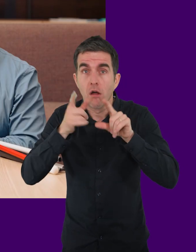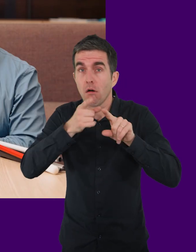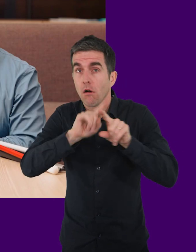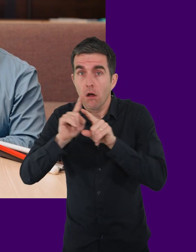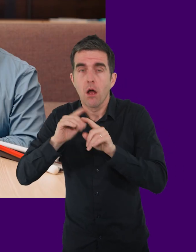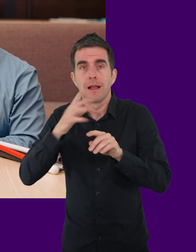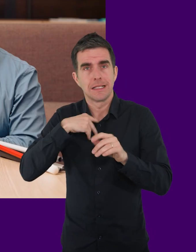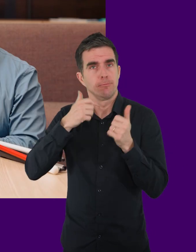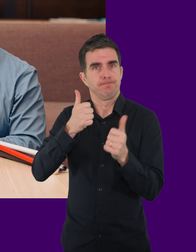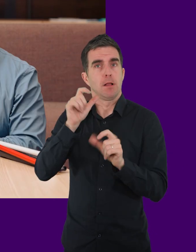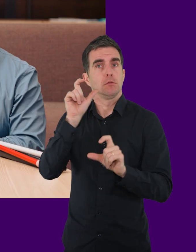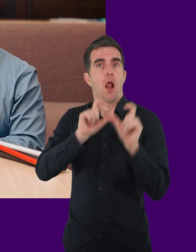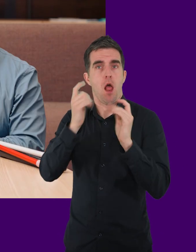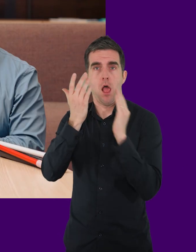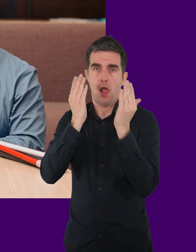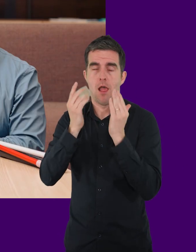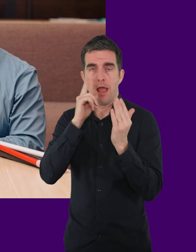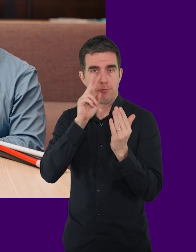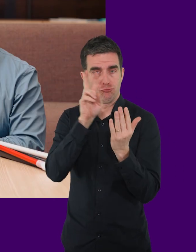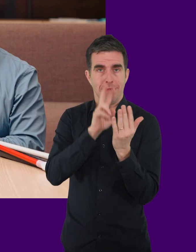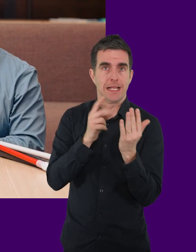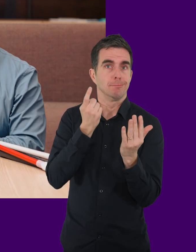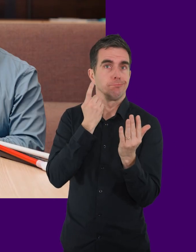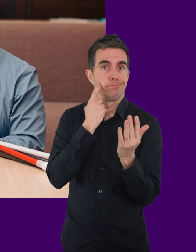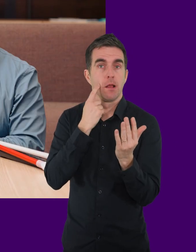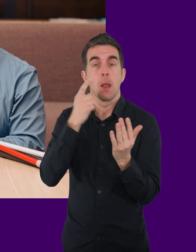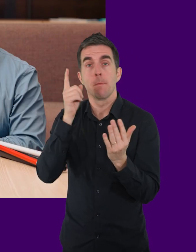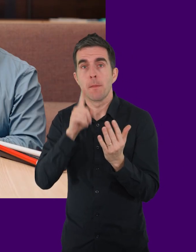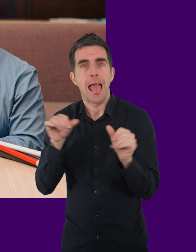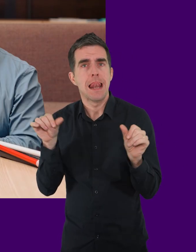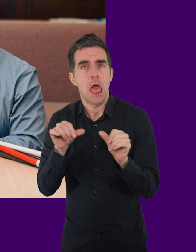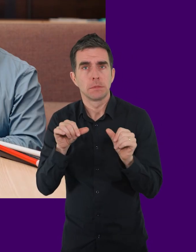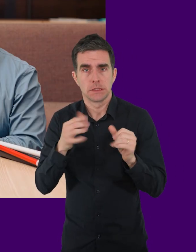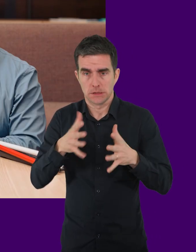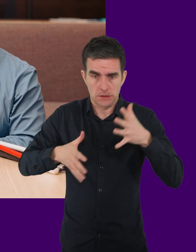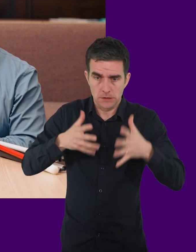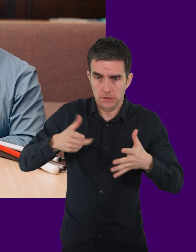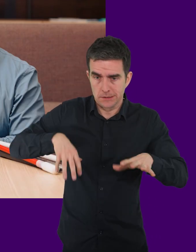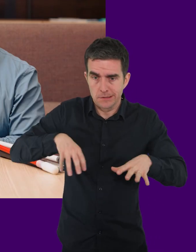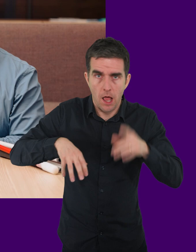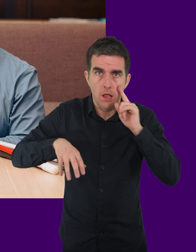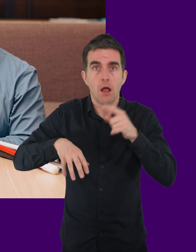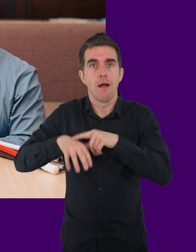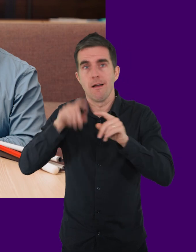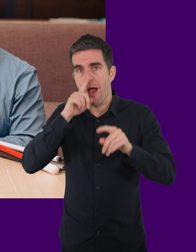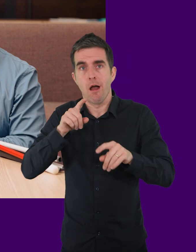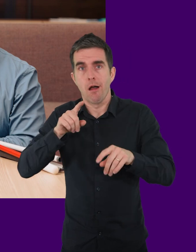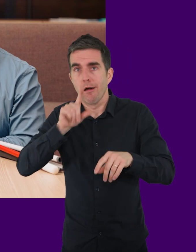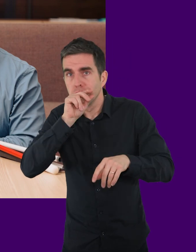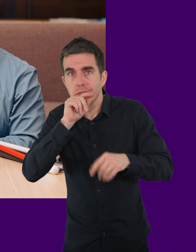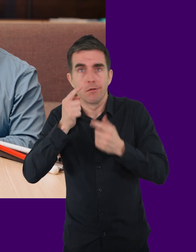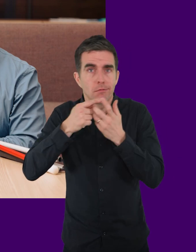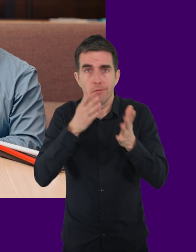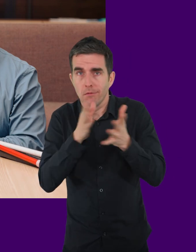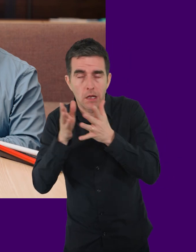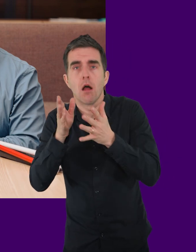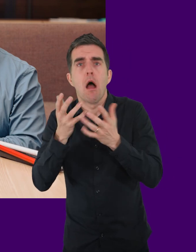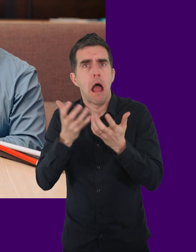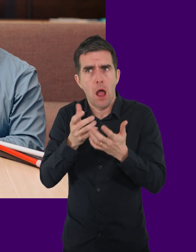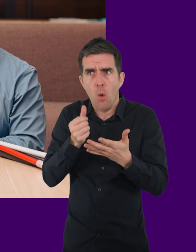people who rely on good colour contrast to read text, and people with limited dexterity. So, how do you make buttons accessible to all?